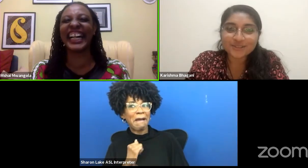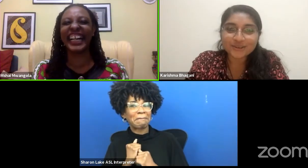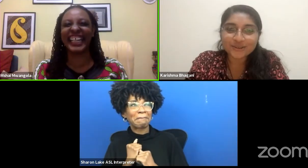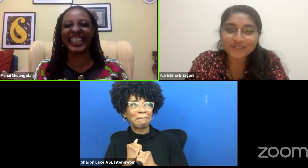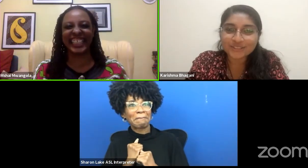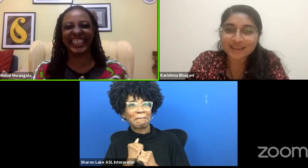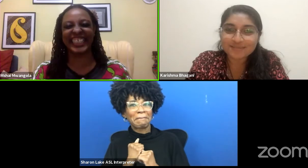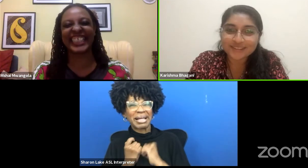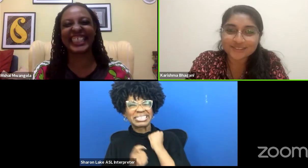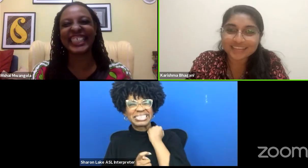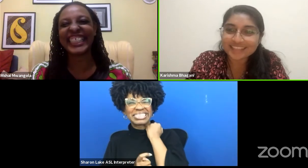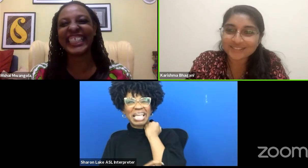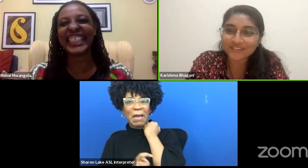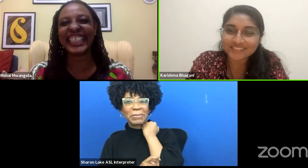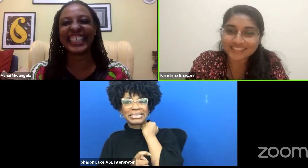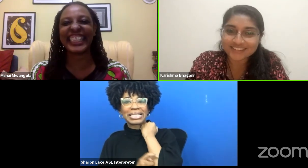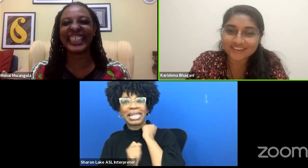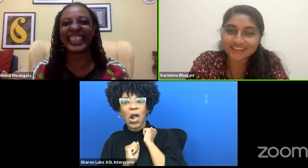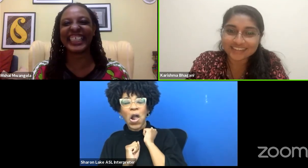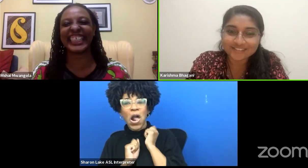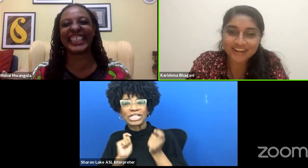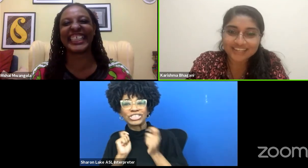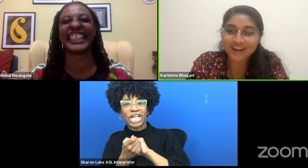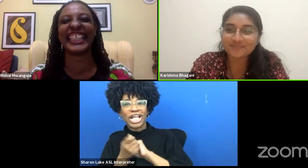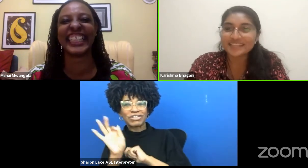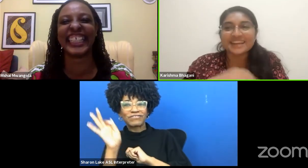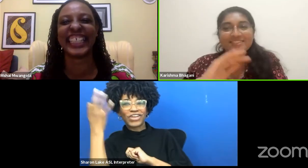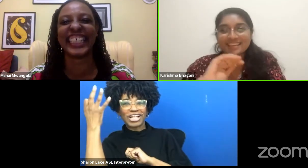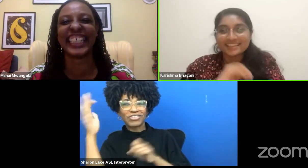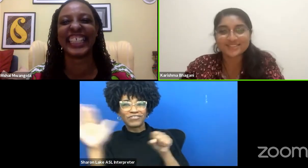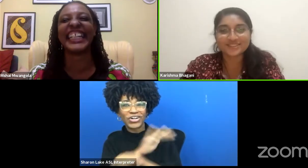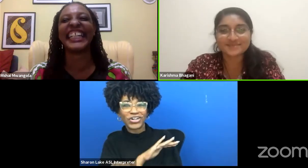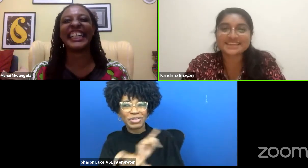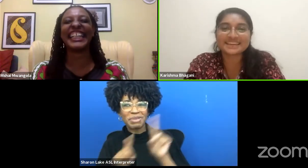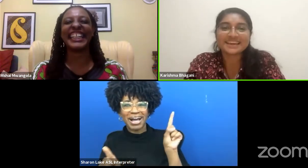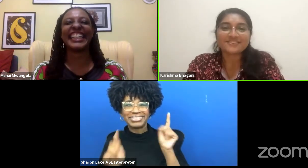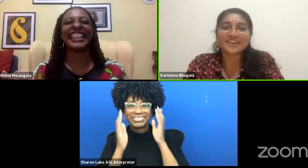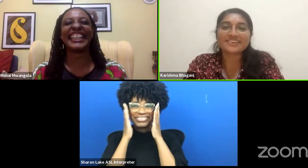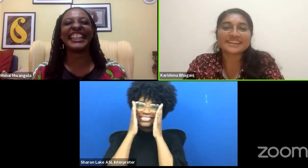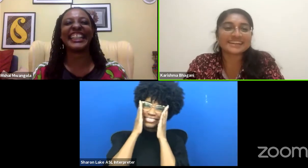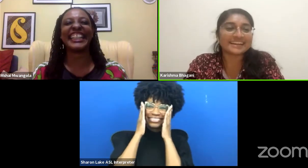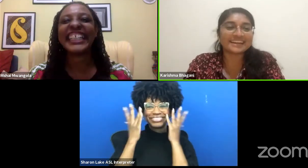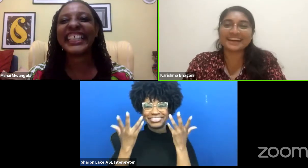I'm so, so tempted to turn this conversation all in French now but I know that this will be very